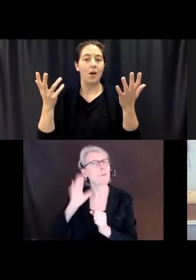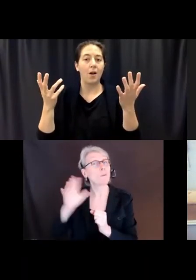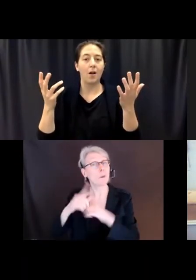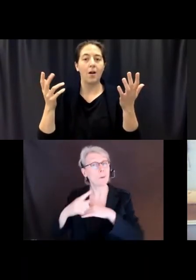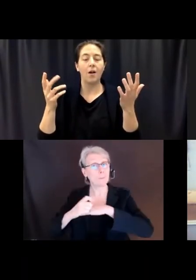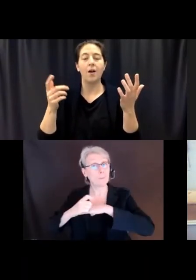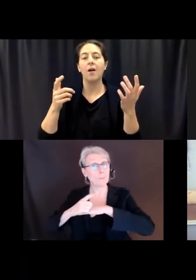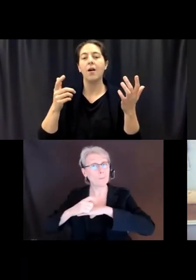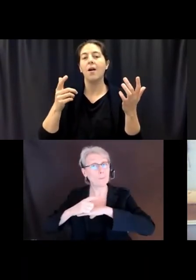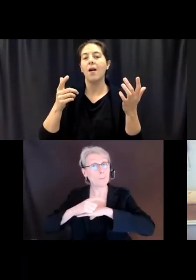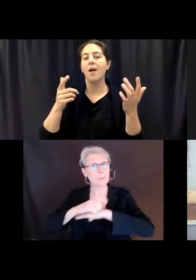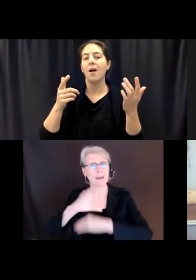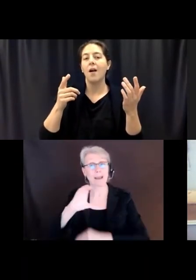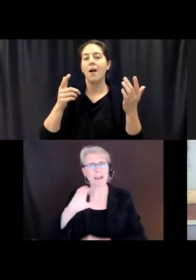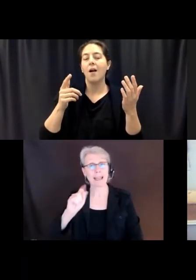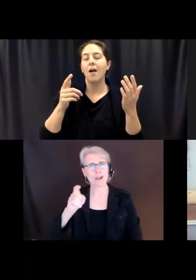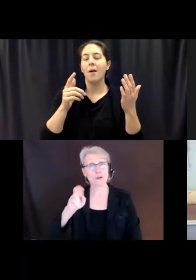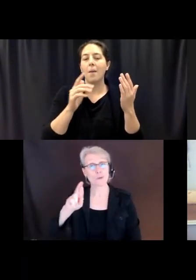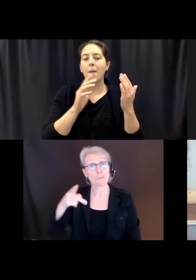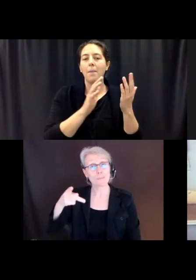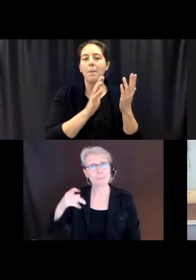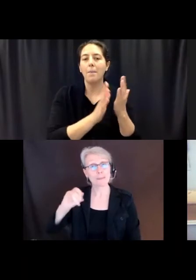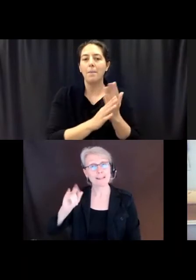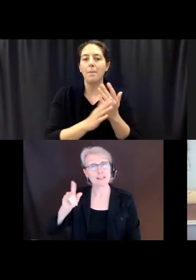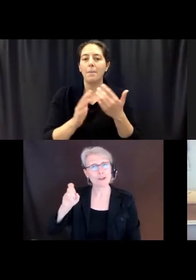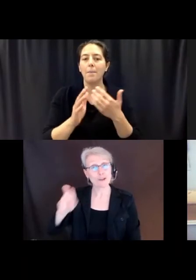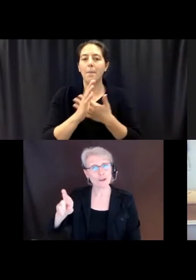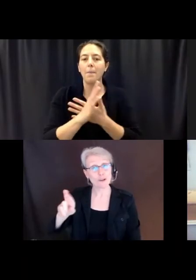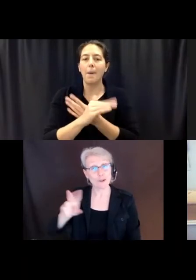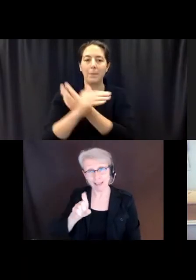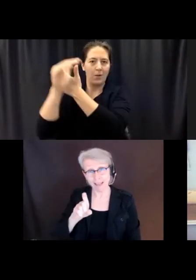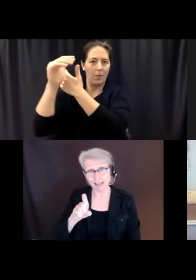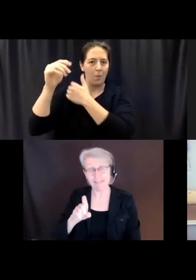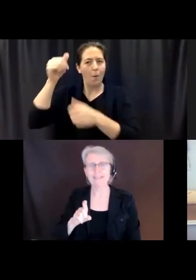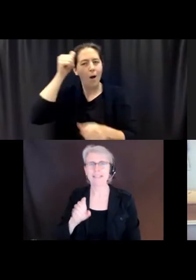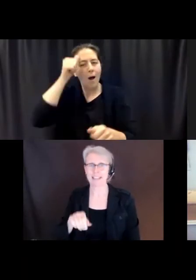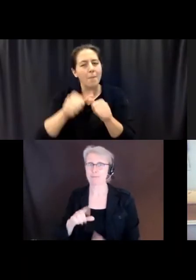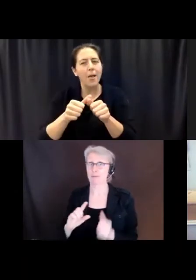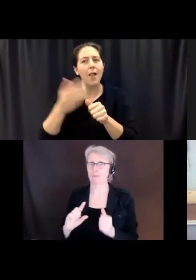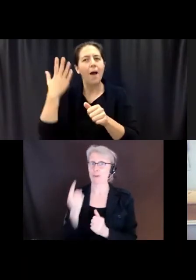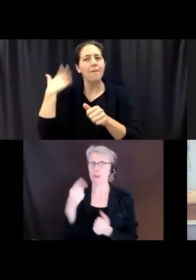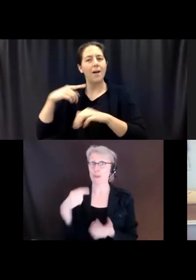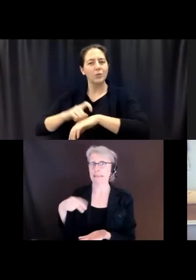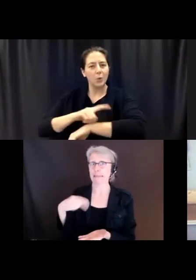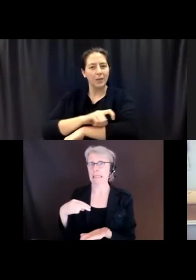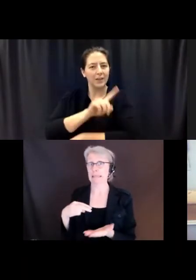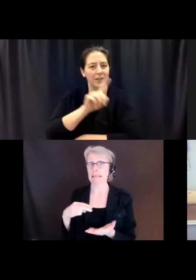THIS IS MY FIRST I WOULD SAY DANCE/ACTING GIG THAT I HAVE DONE. I'M REALLY PROUD OF